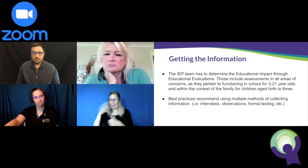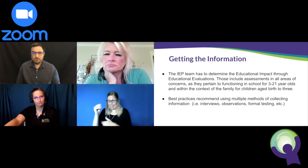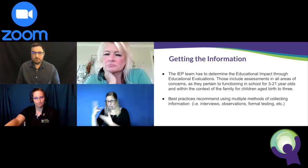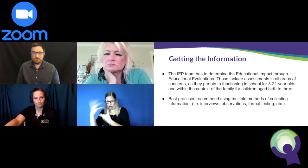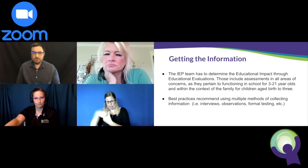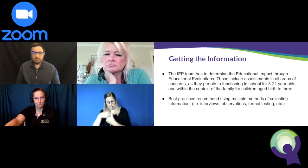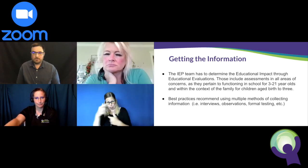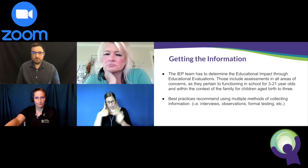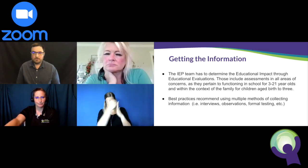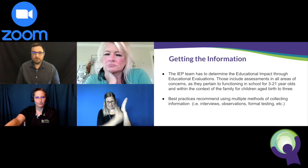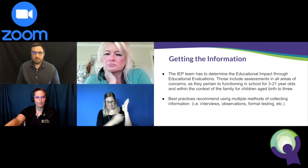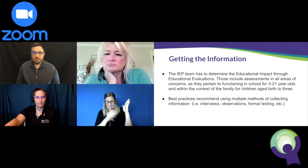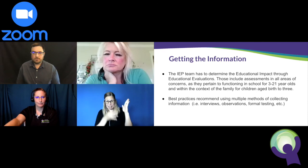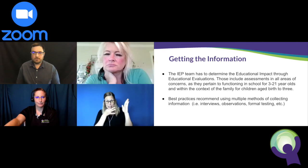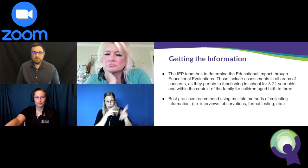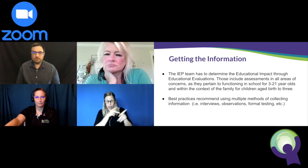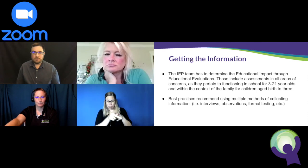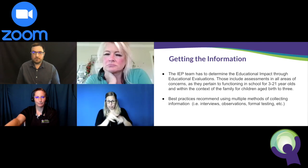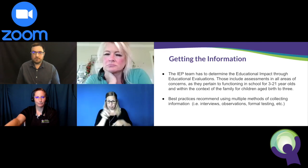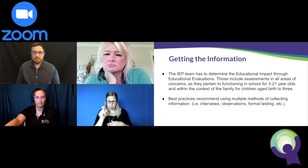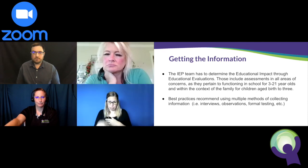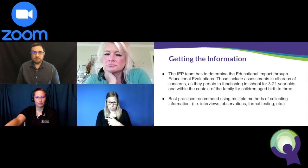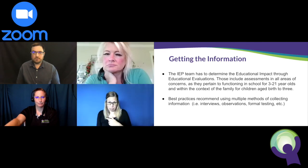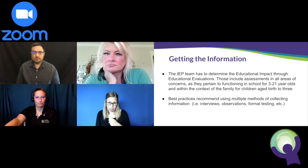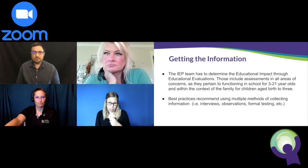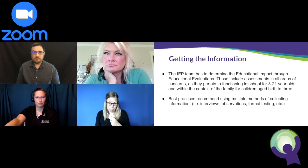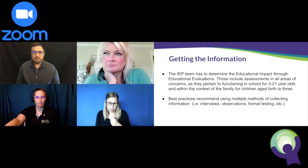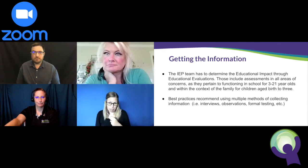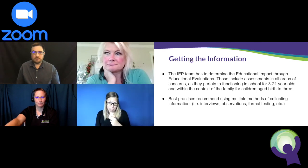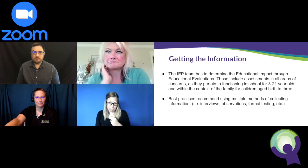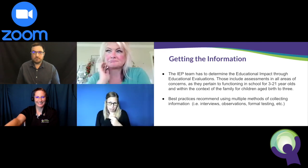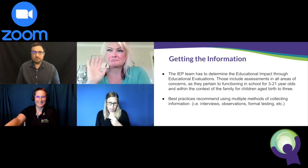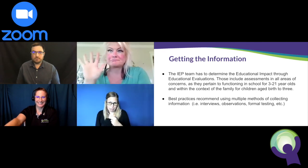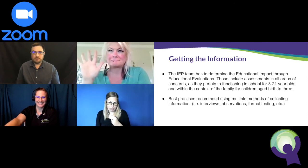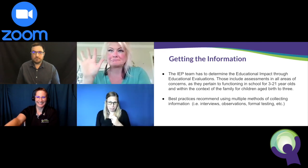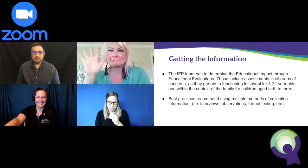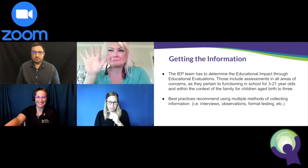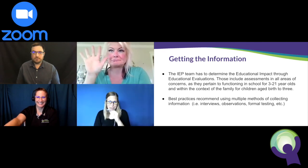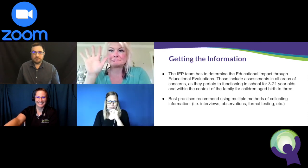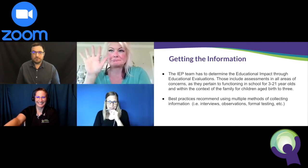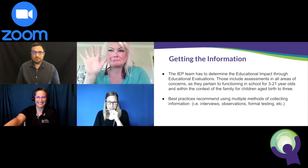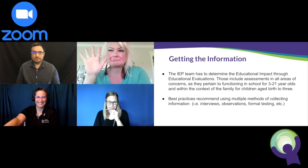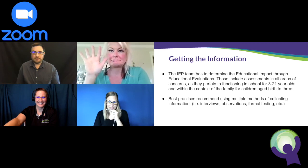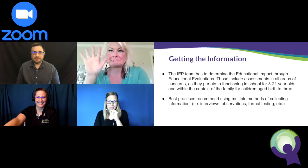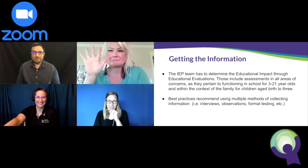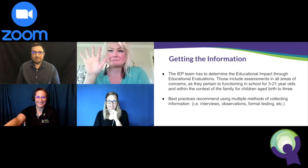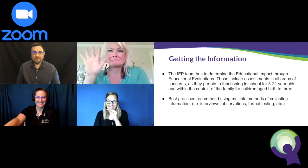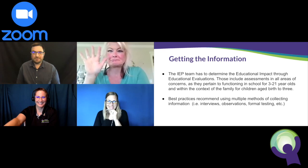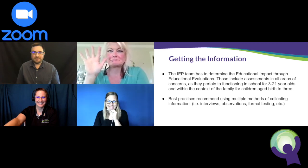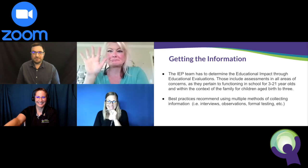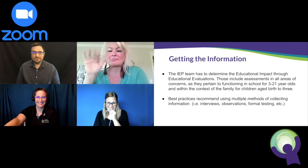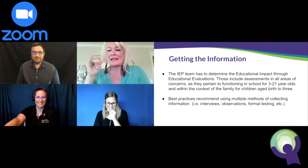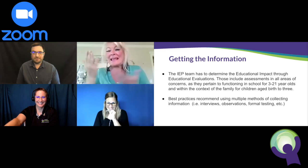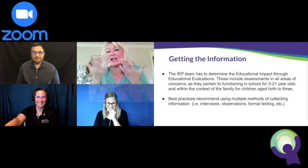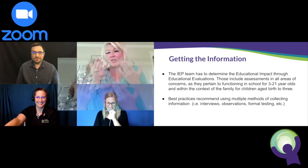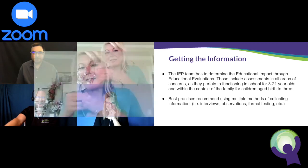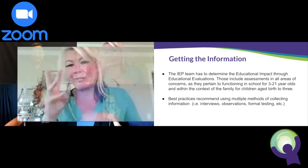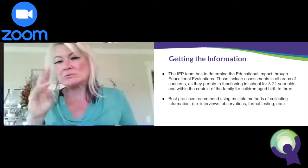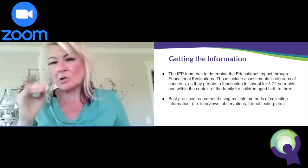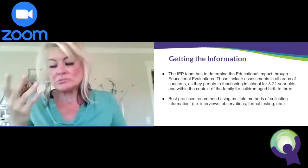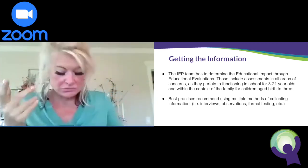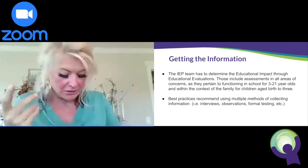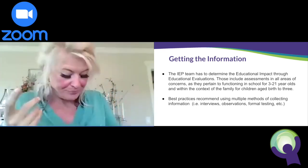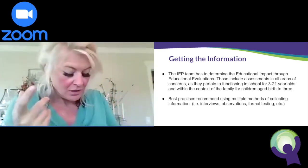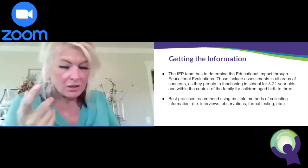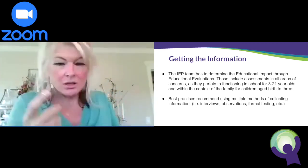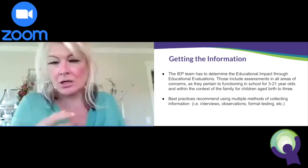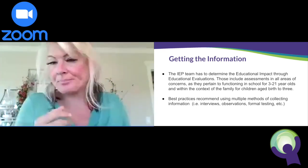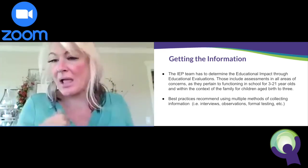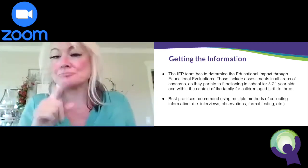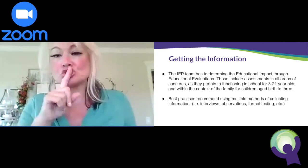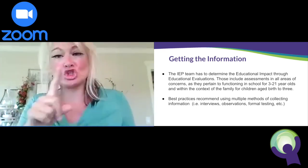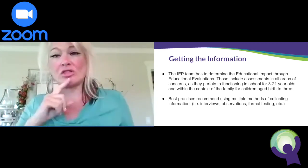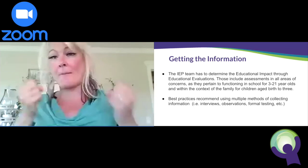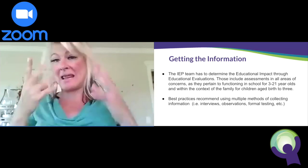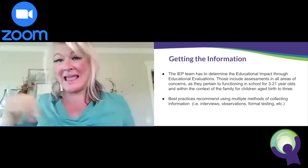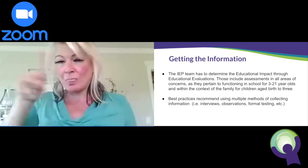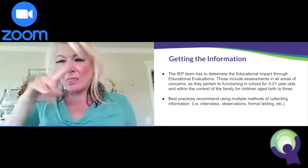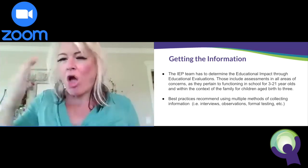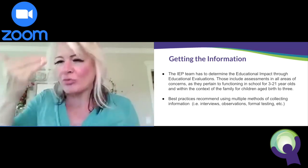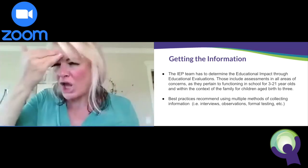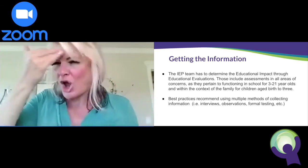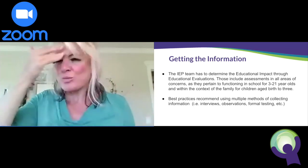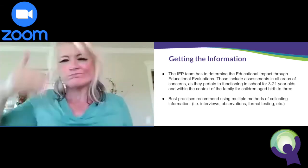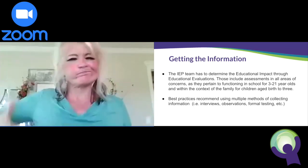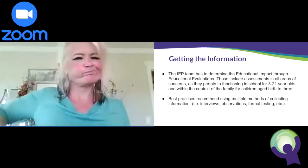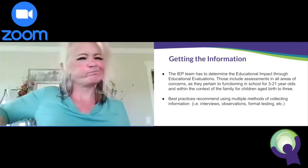Here in Wisconsin. I would say there's